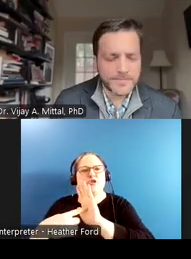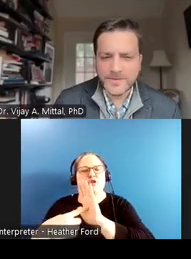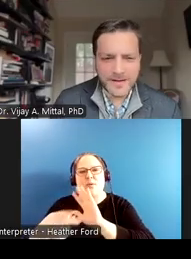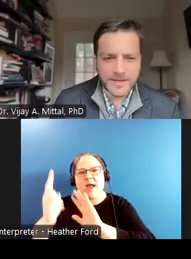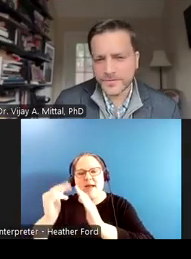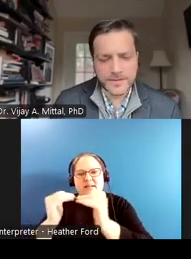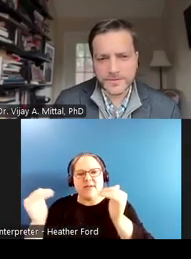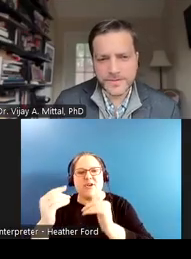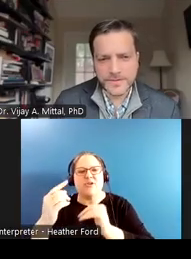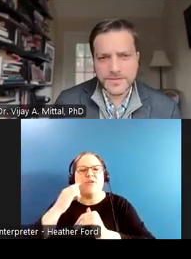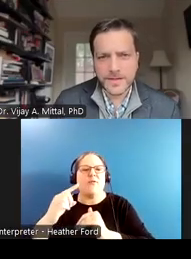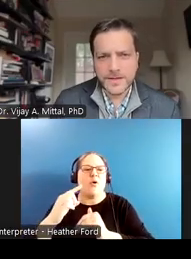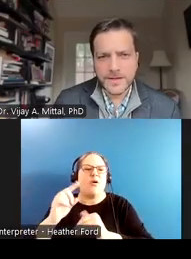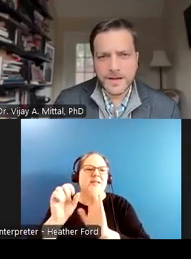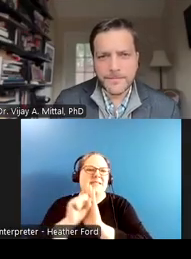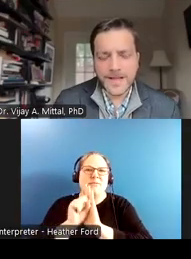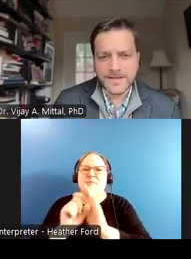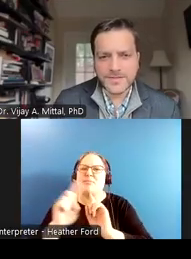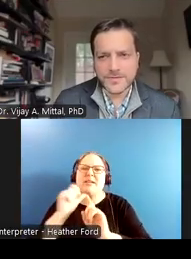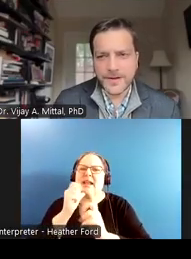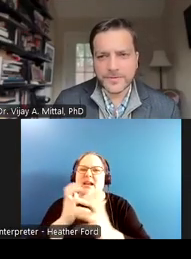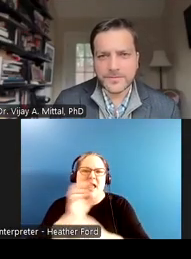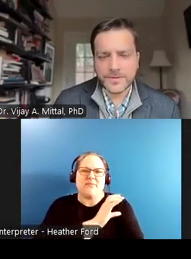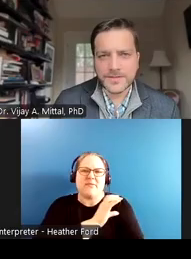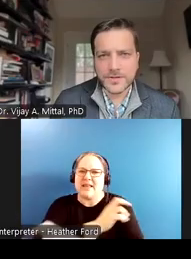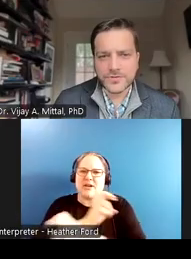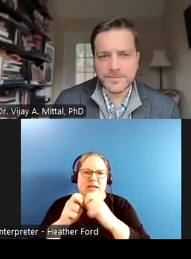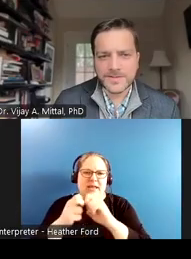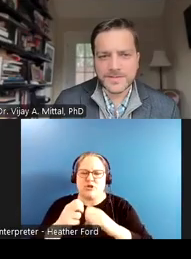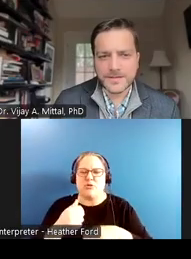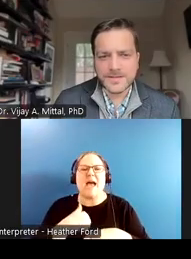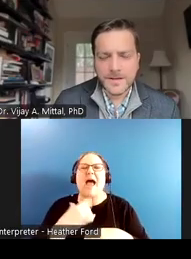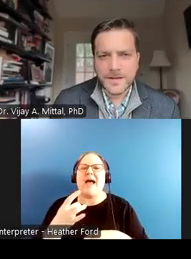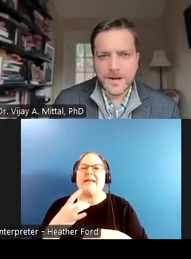but not a lot of clinical issues. Um I like to do that when I when I start treatment studies.